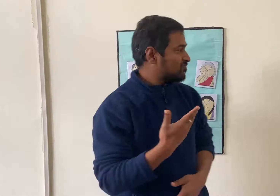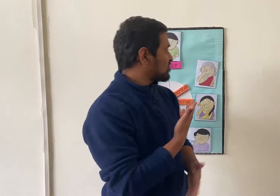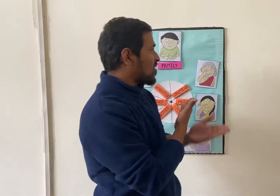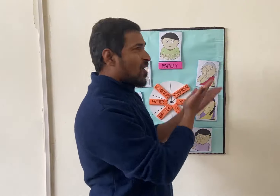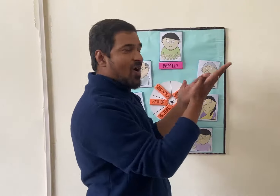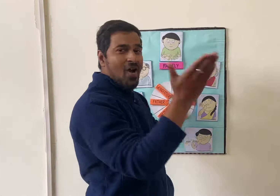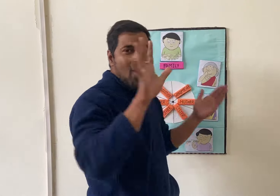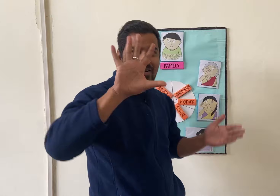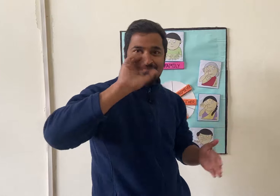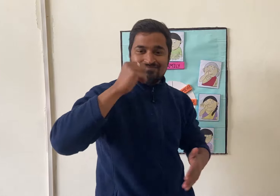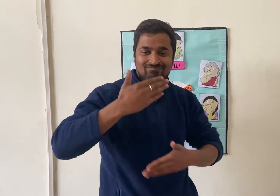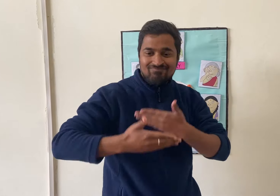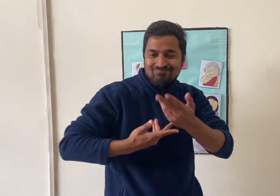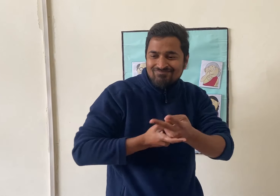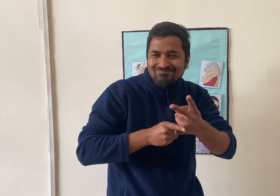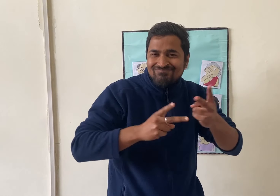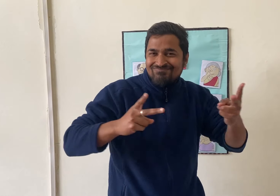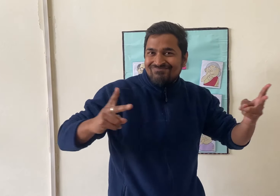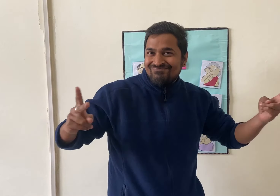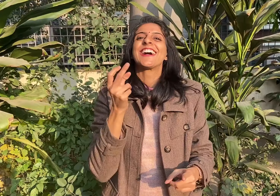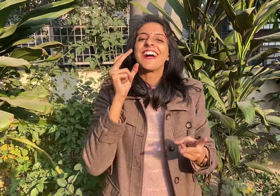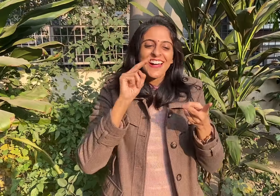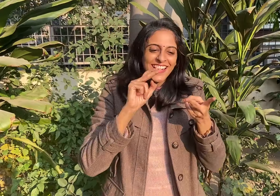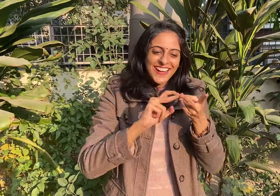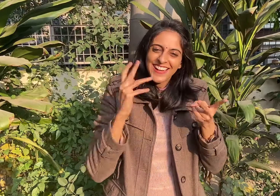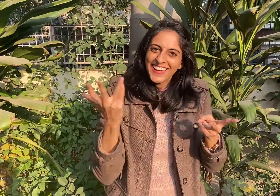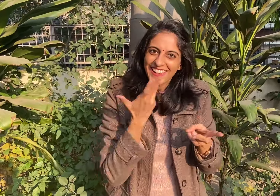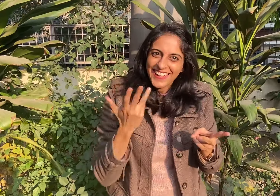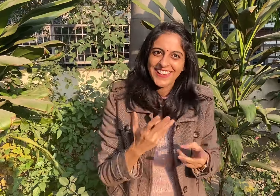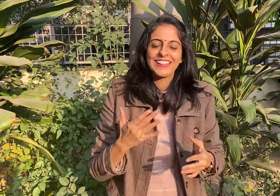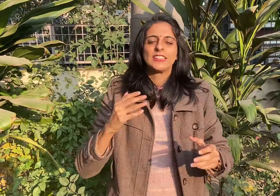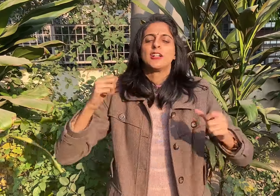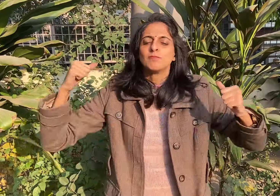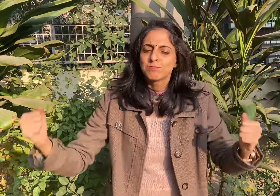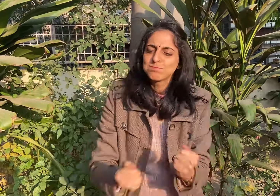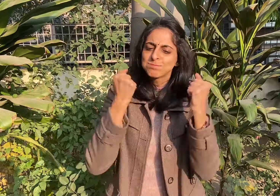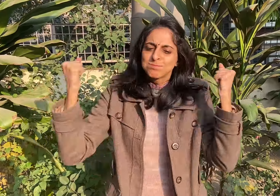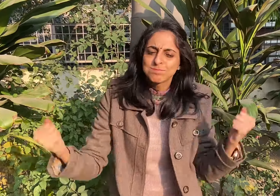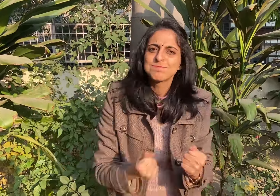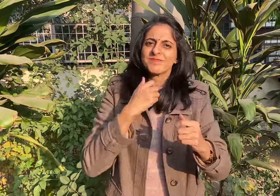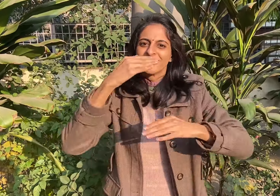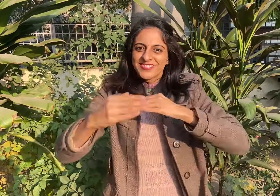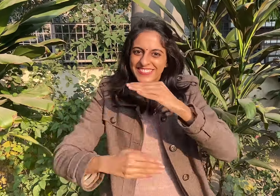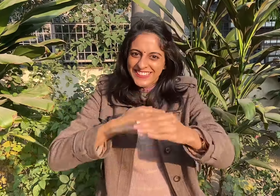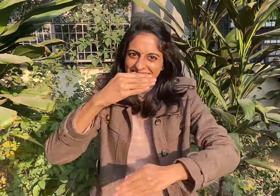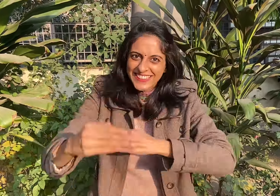More visual learning material for early intervention kids To work harder and develop!